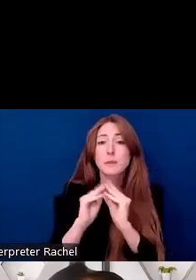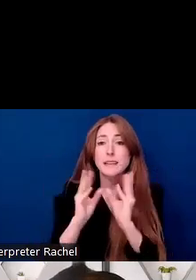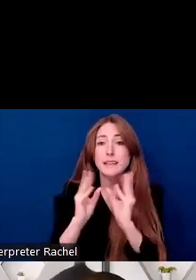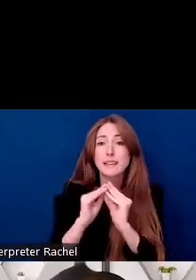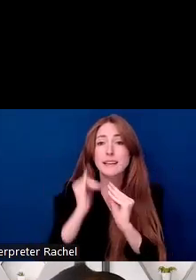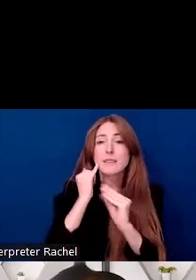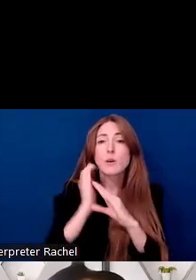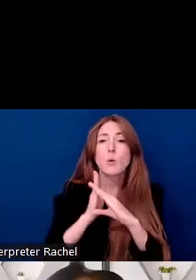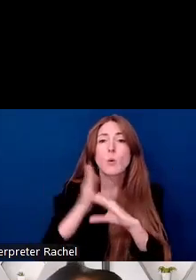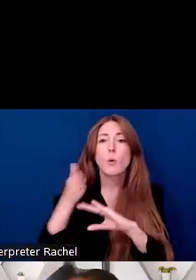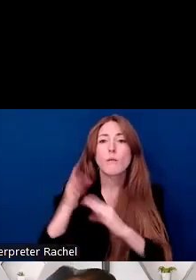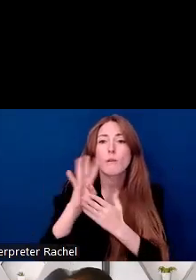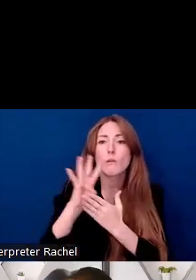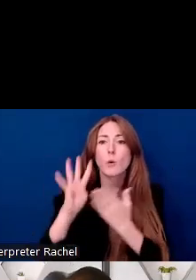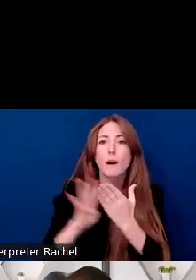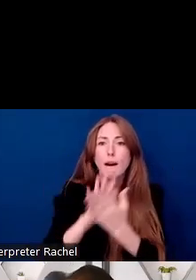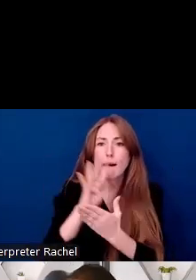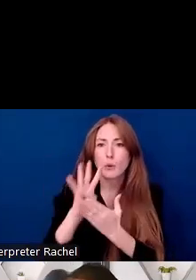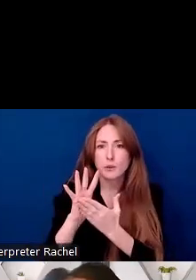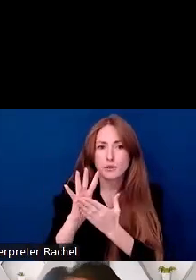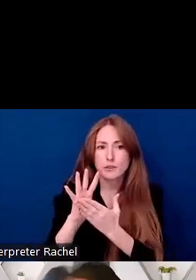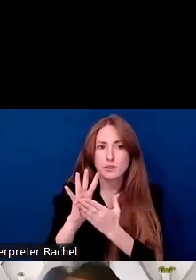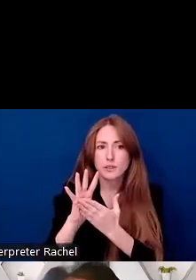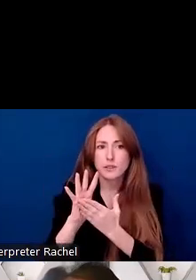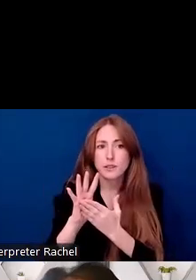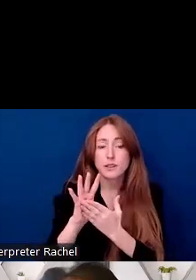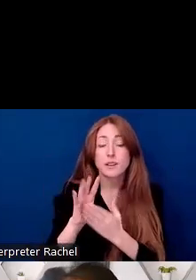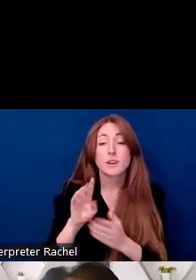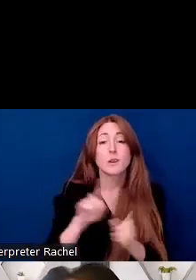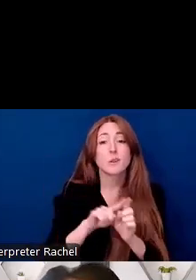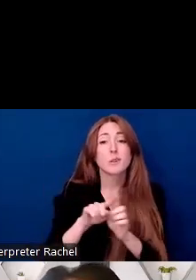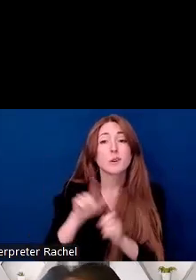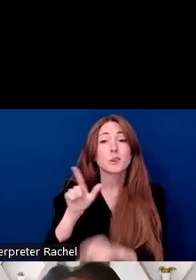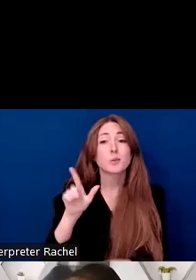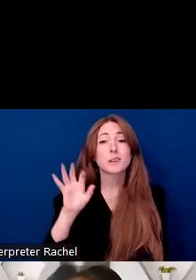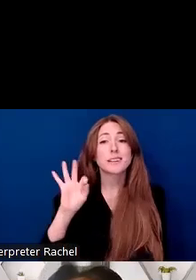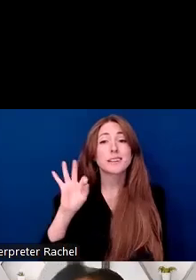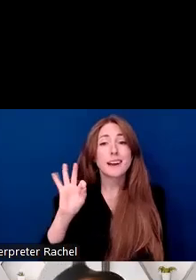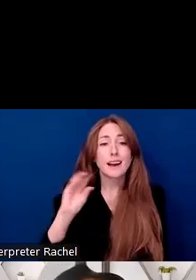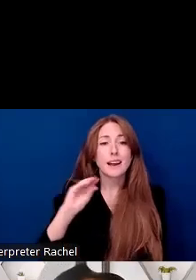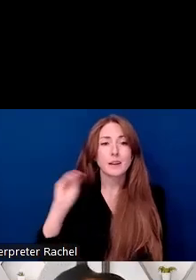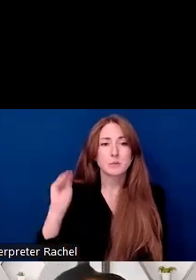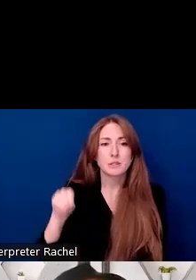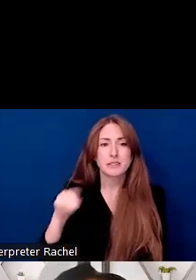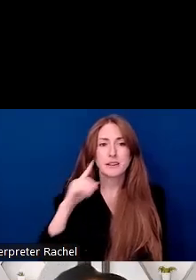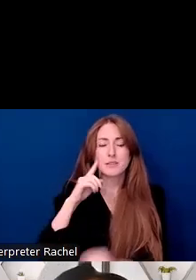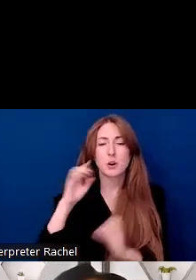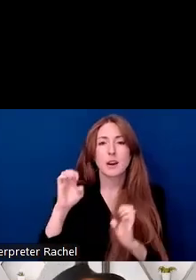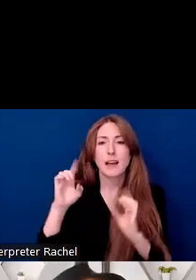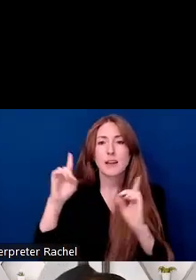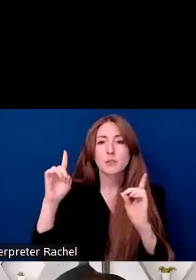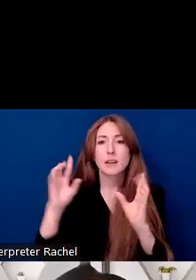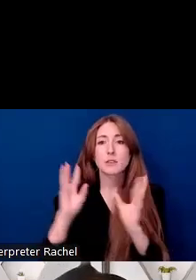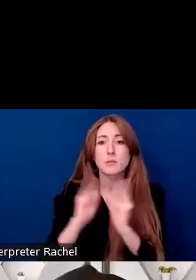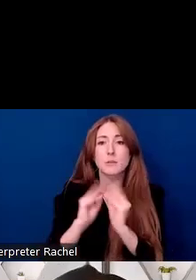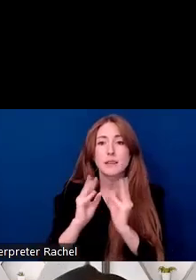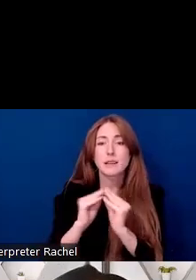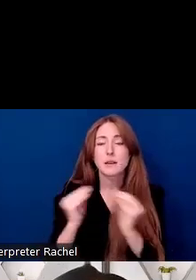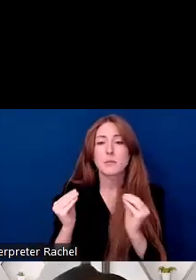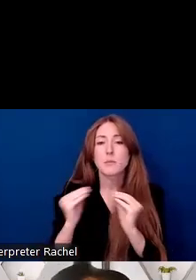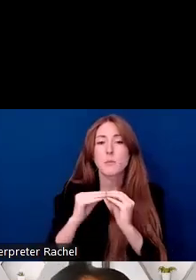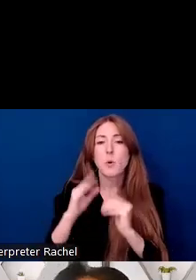hours, and also increased by 29% for educational meeting when it's provided more than one time,